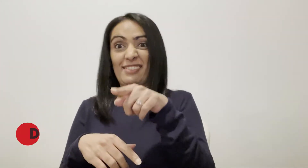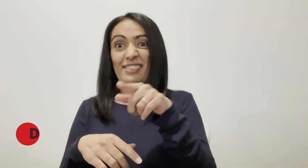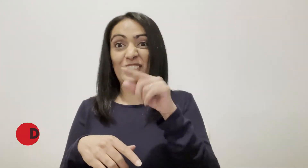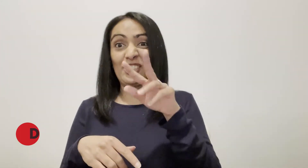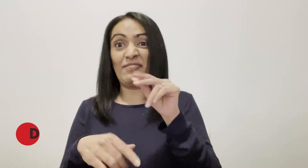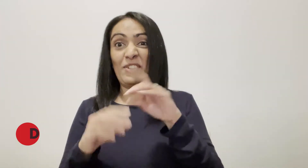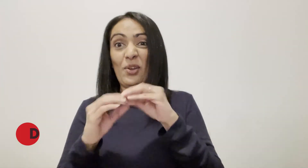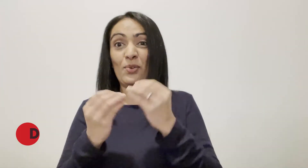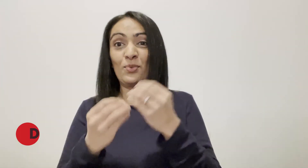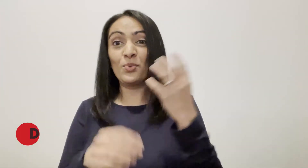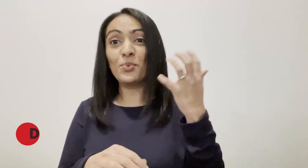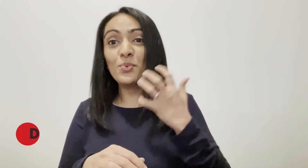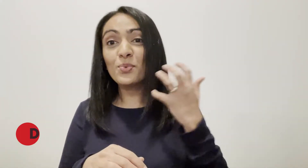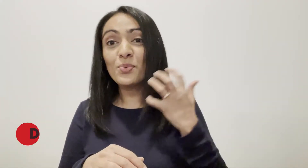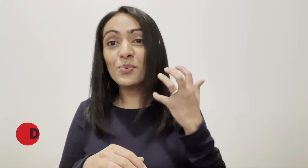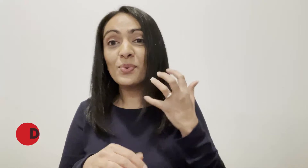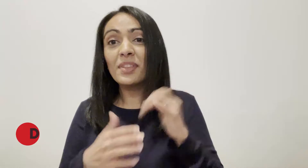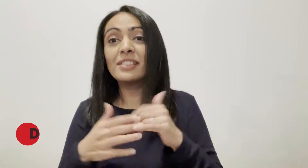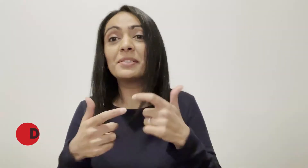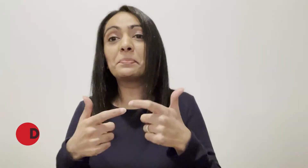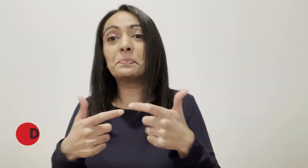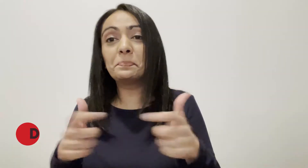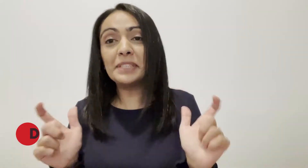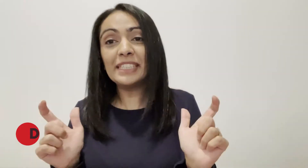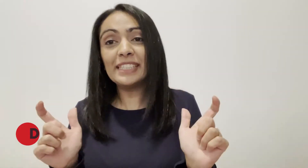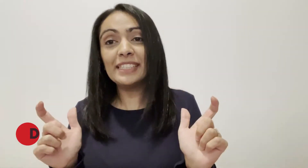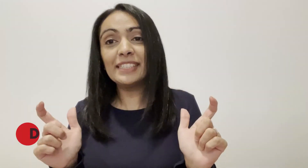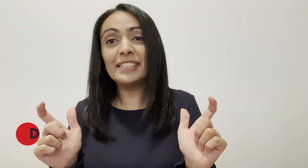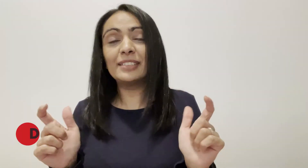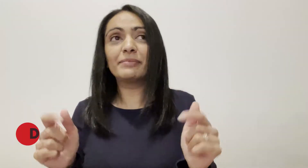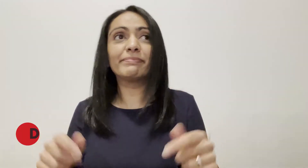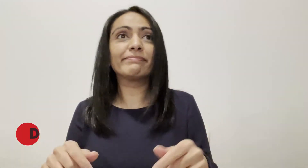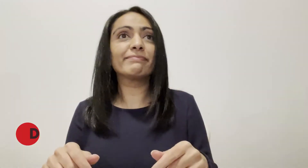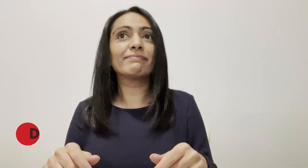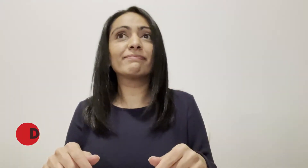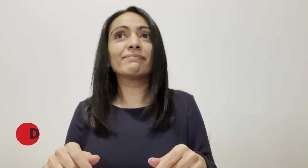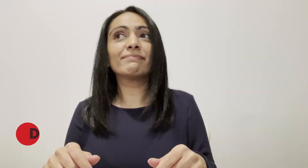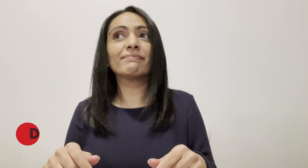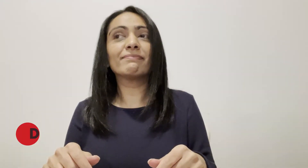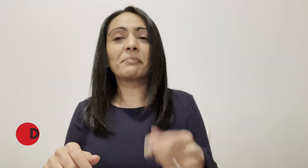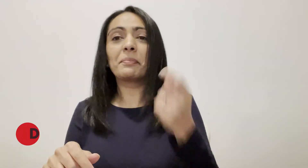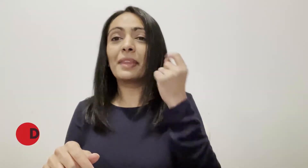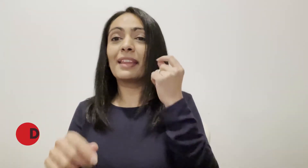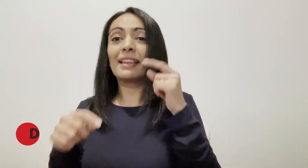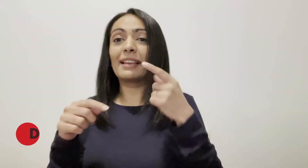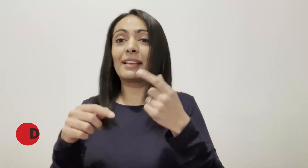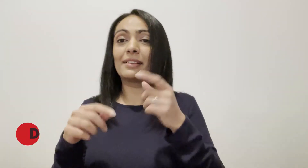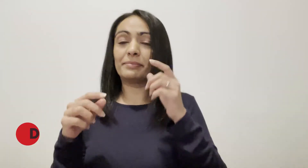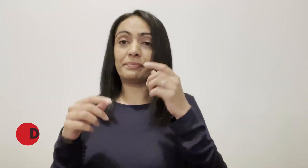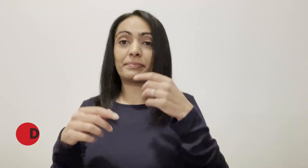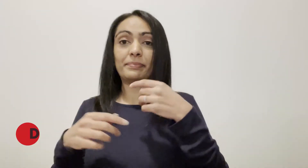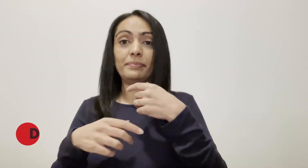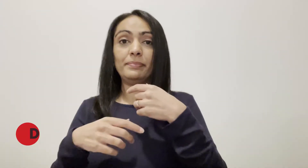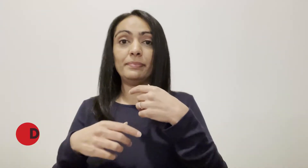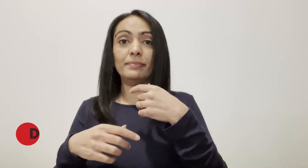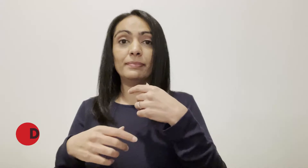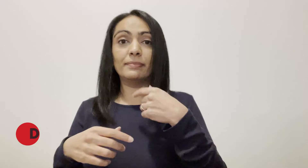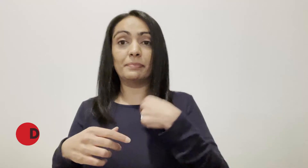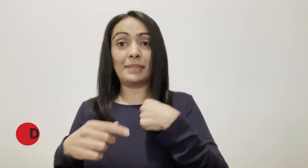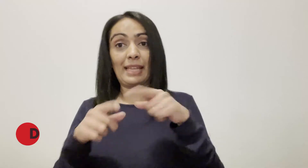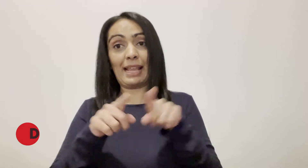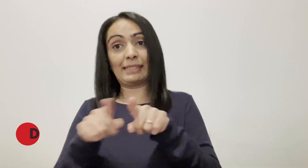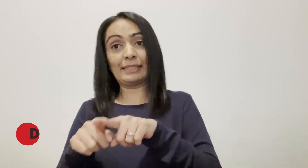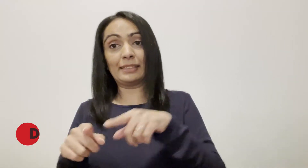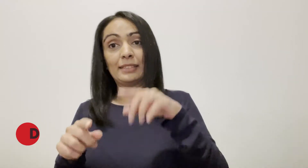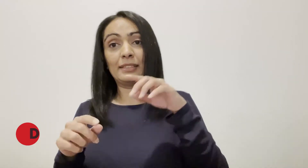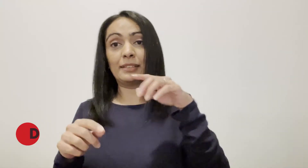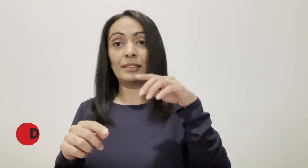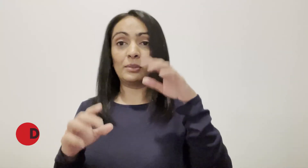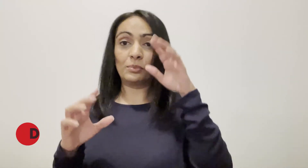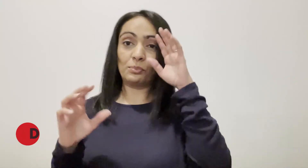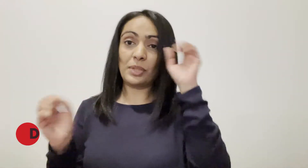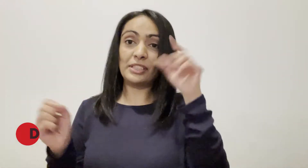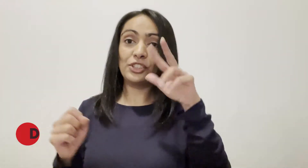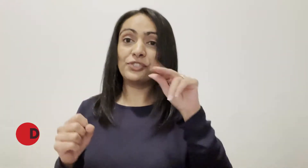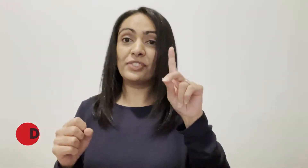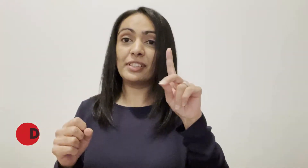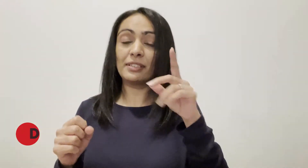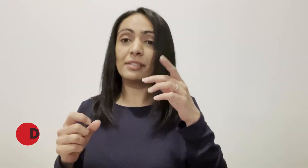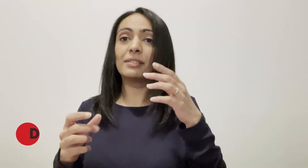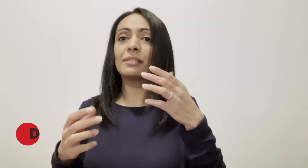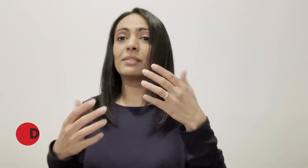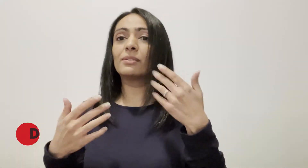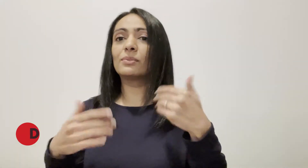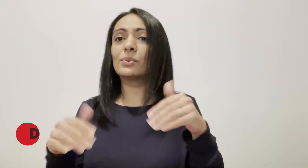But being GVAD president is big! To be GVAD president, there would